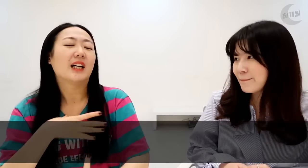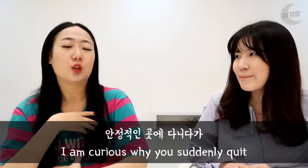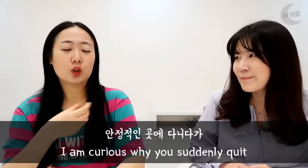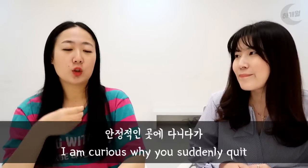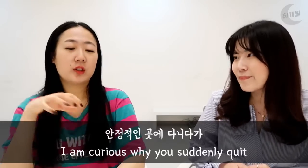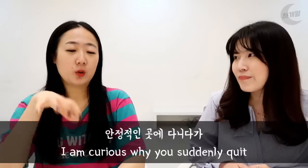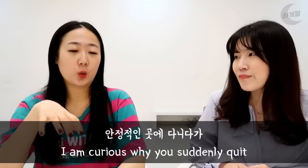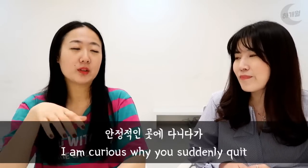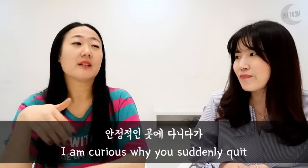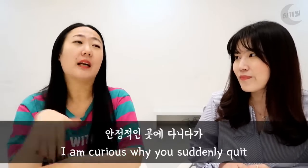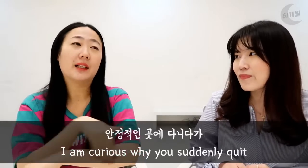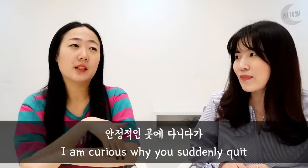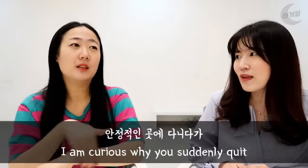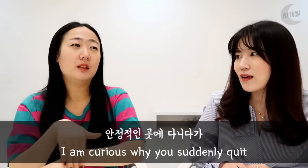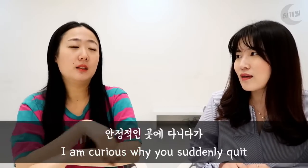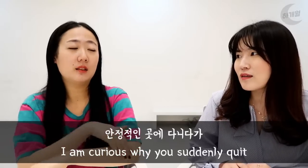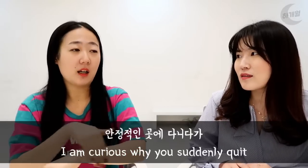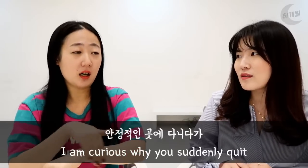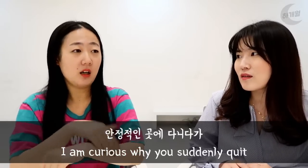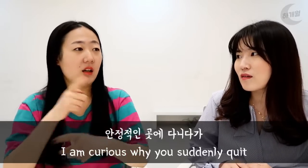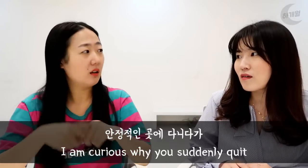I am curious why you suddenly quit